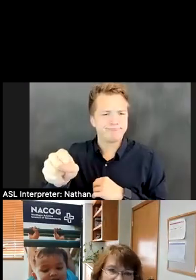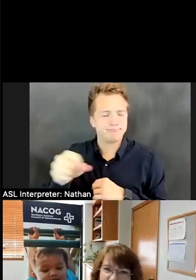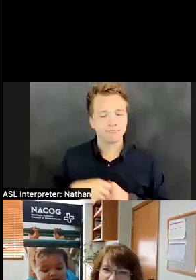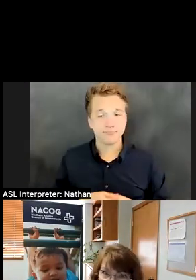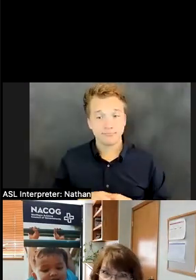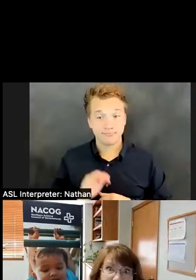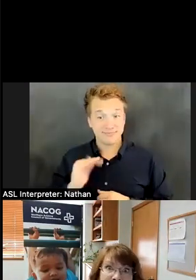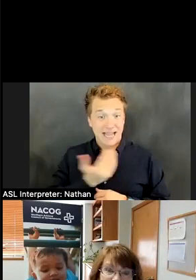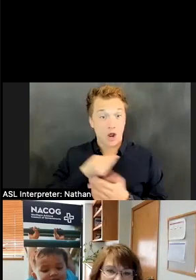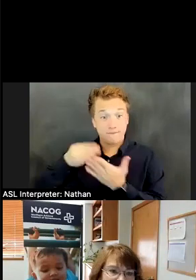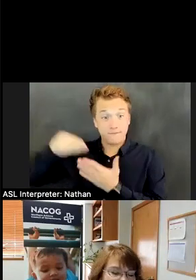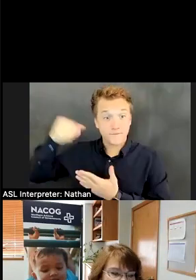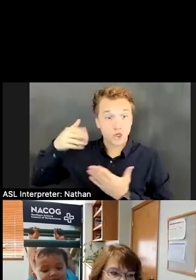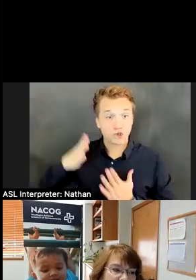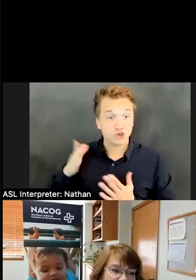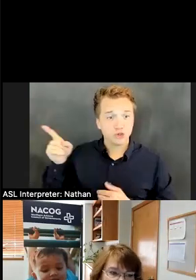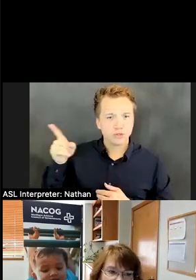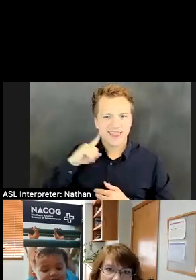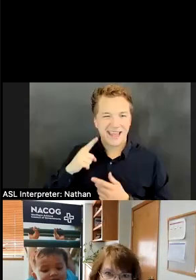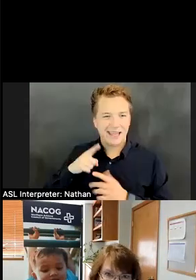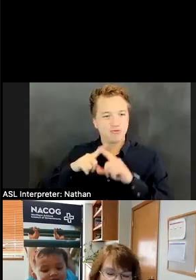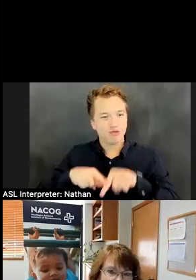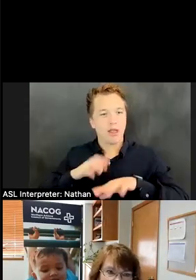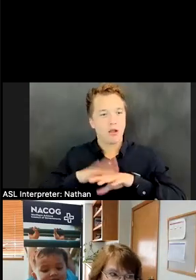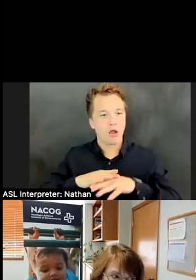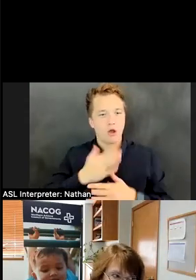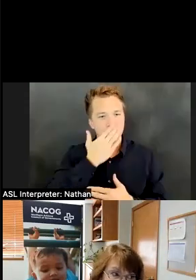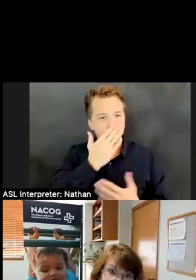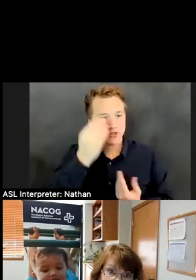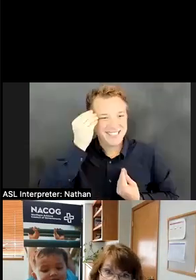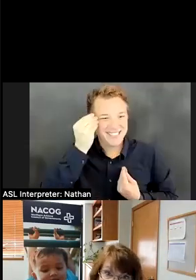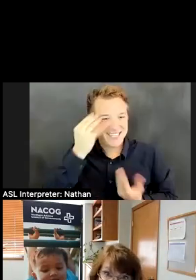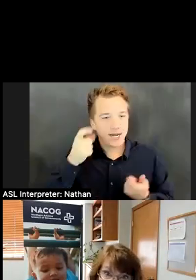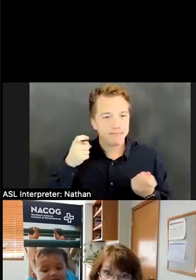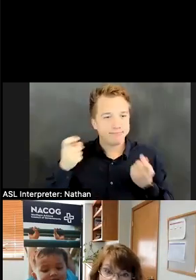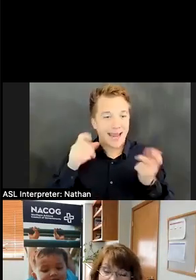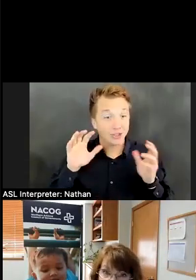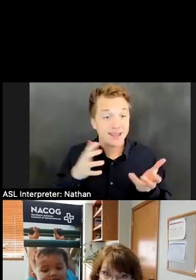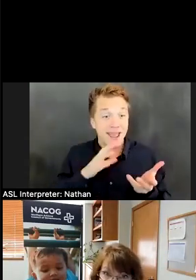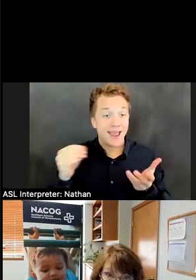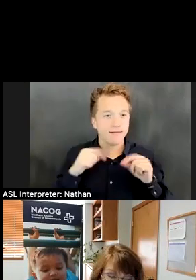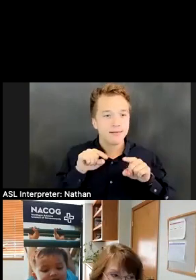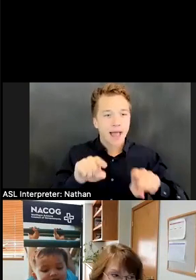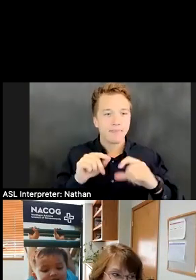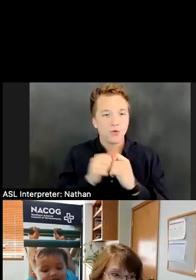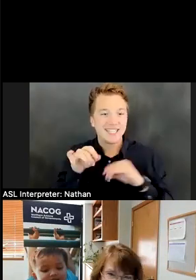Our funders rely on solid data management and alignment to the standards that we're governed by.